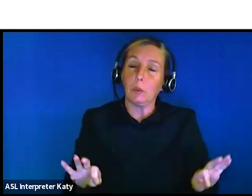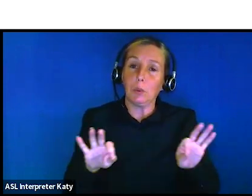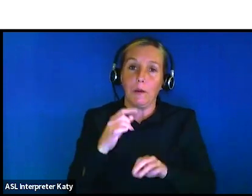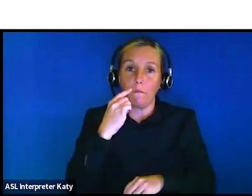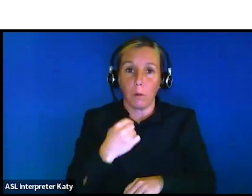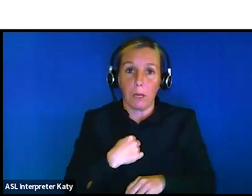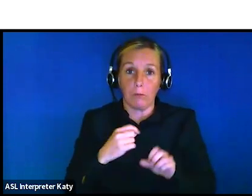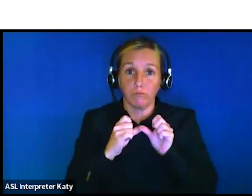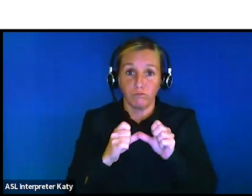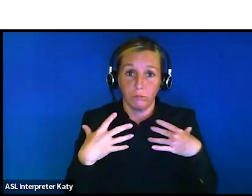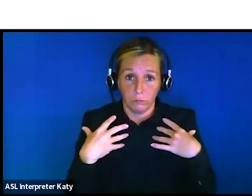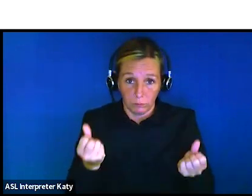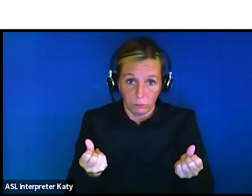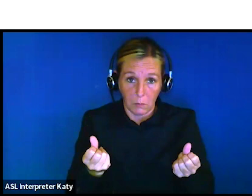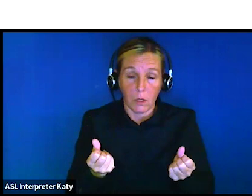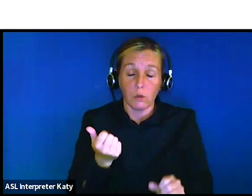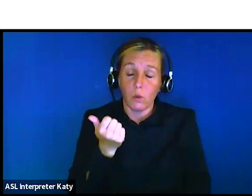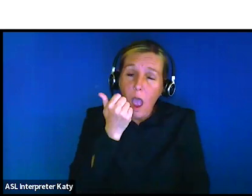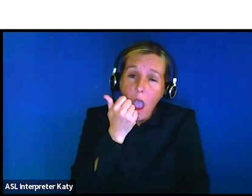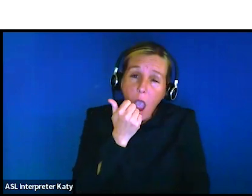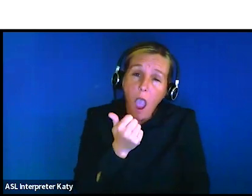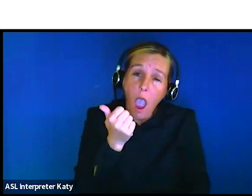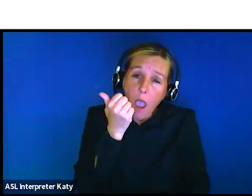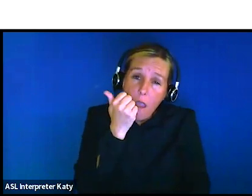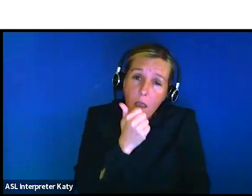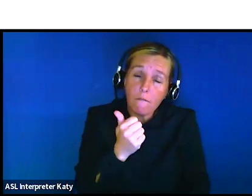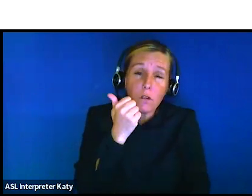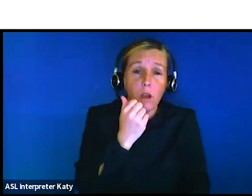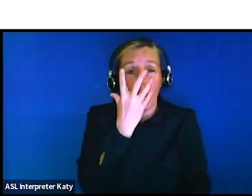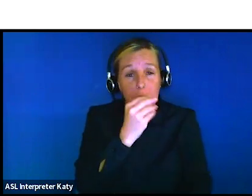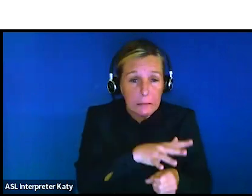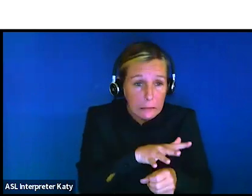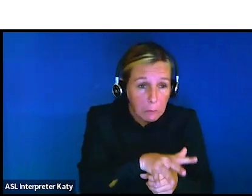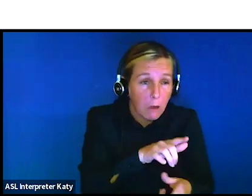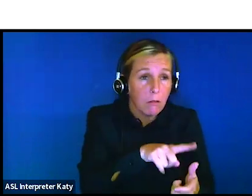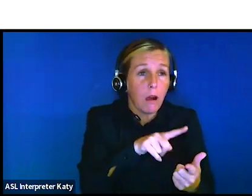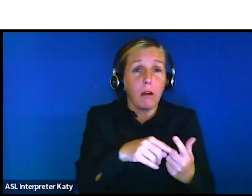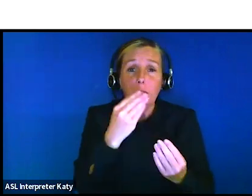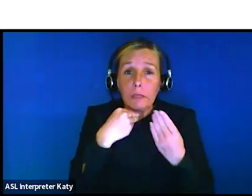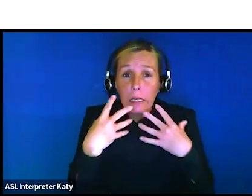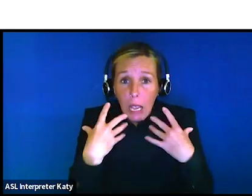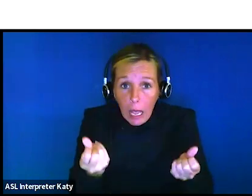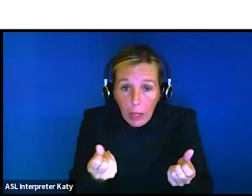So every single day I get enough sleep, eat healthy, take medication,